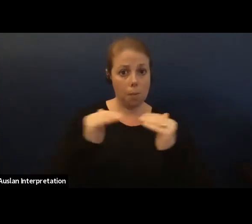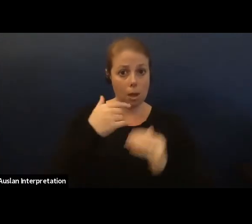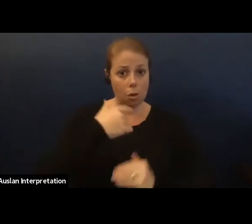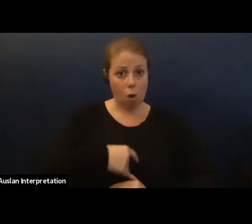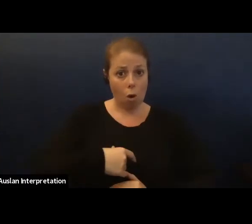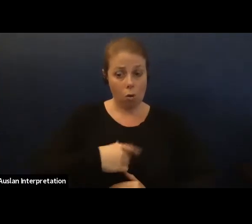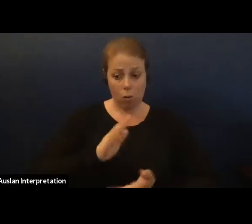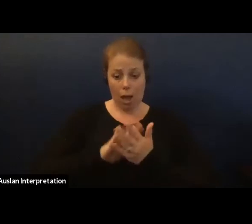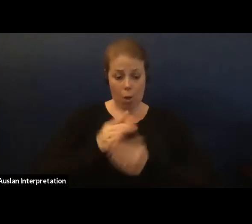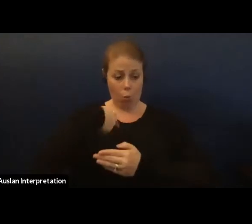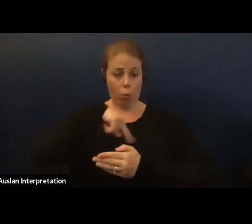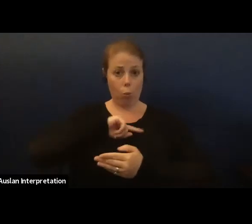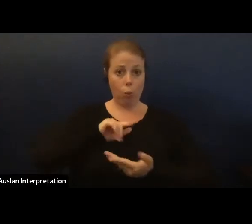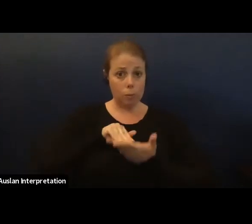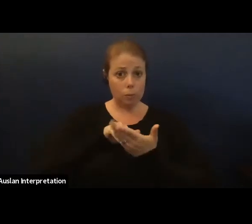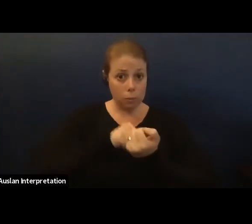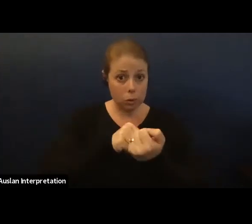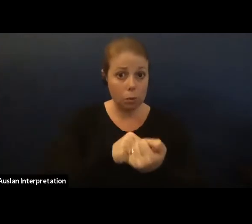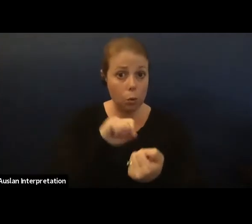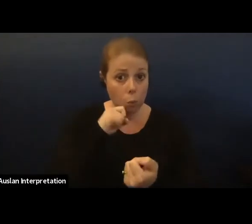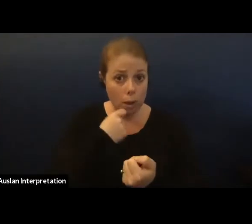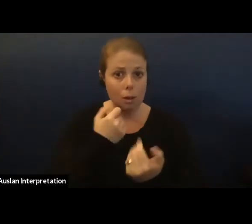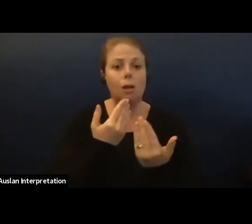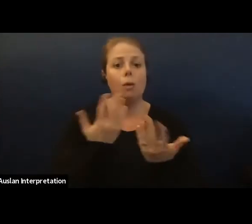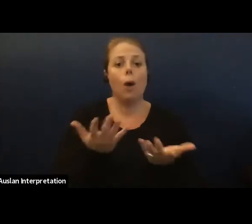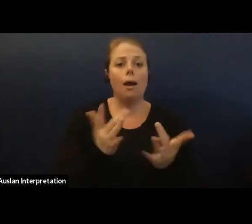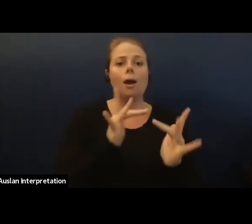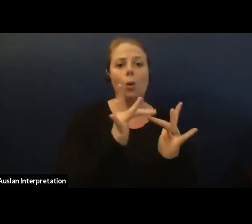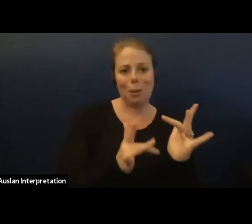so if you have a look at the peer handbook I think we've just posted a link to that in chat as well.